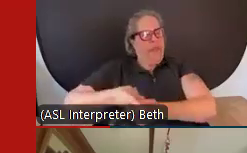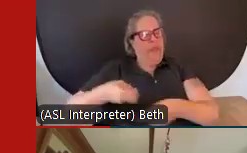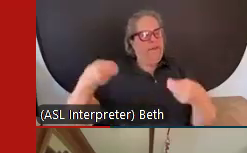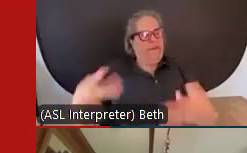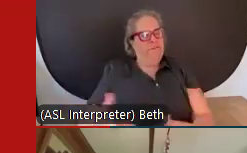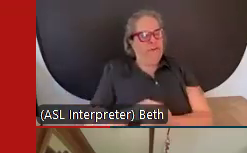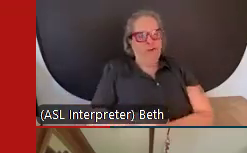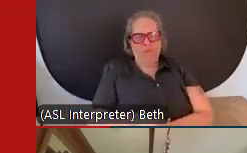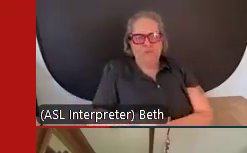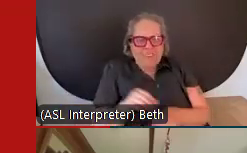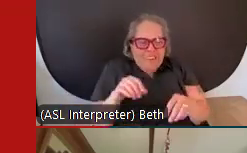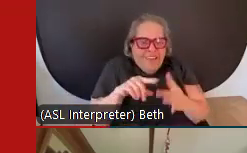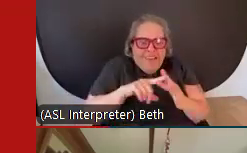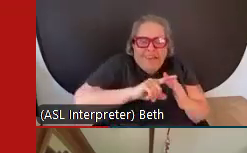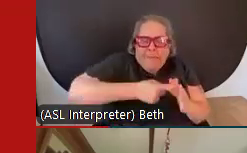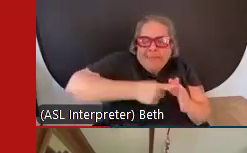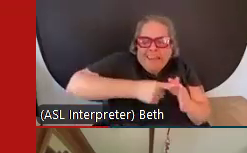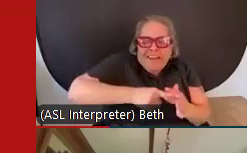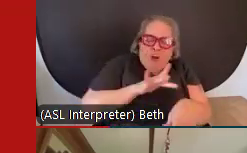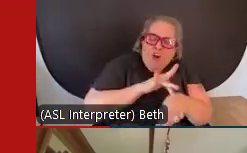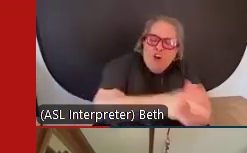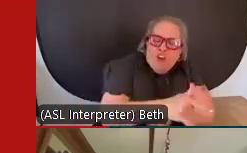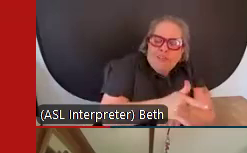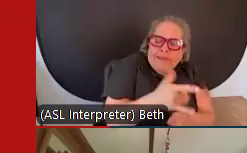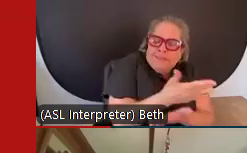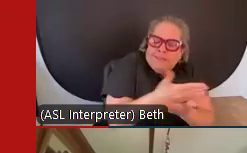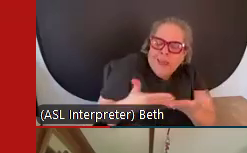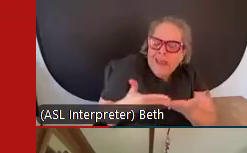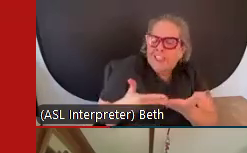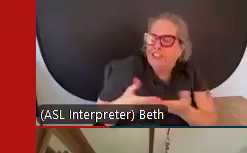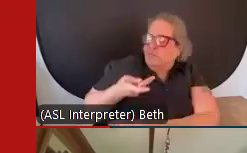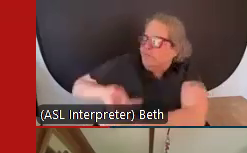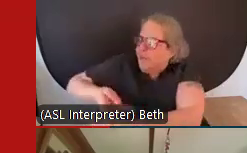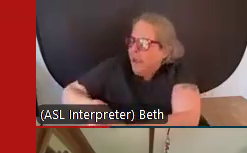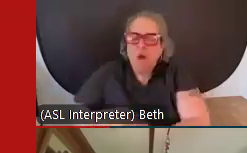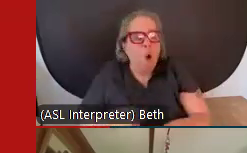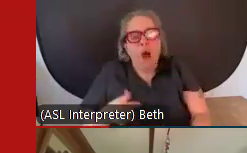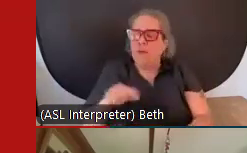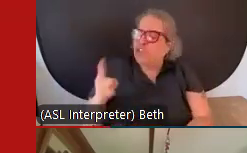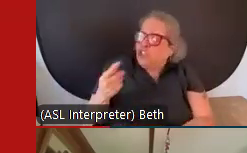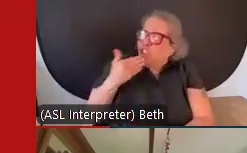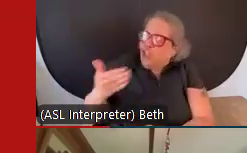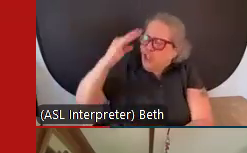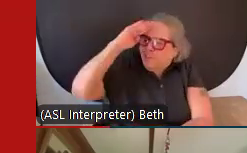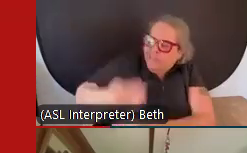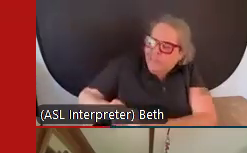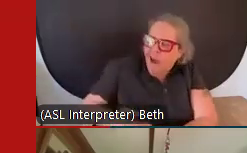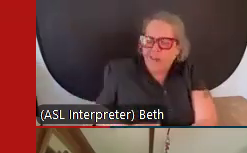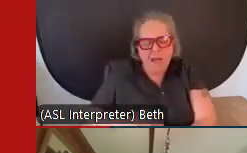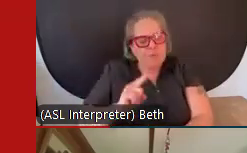And this is especially true in the early stages of caregiving, where instead you see yourself as the dutiful son, daughter or loving spouse.